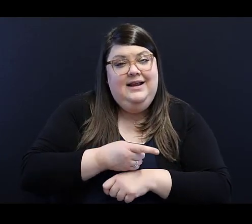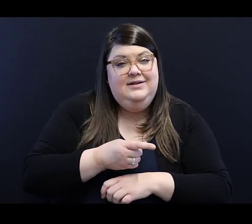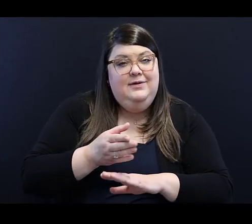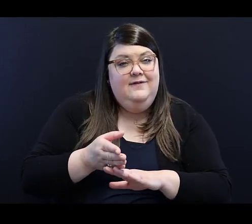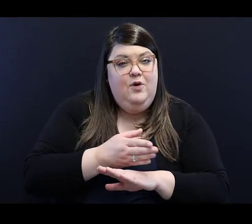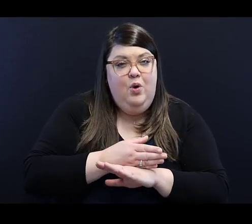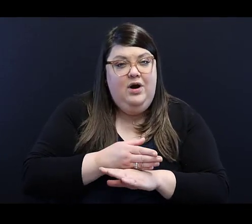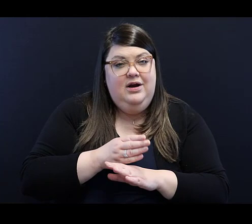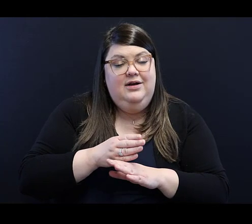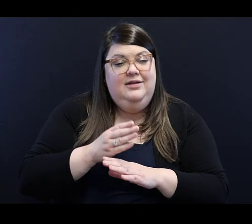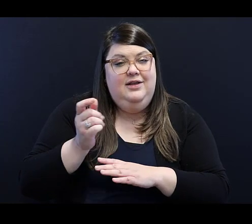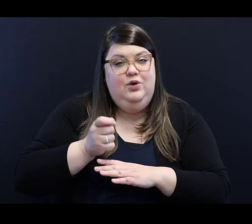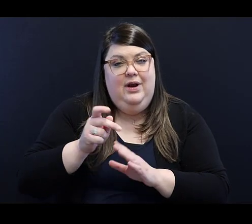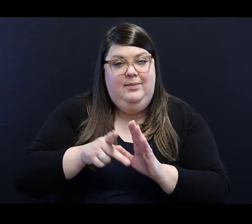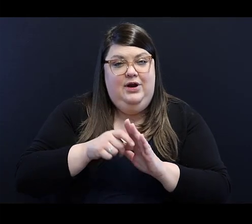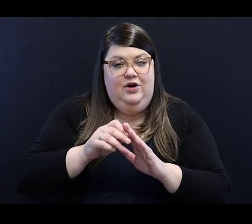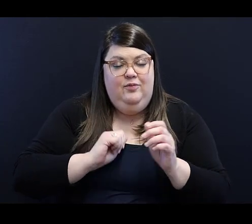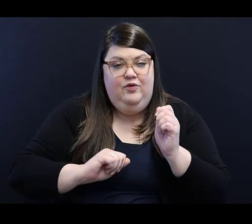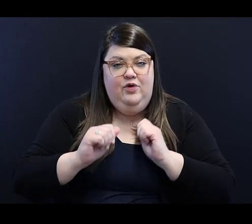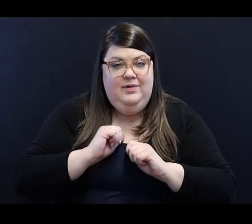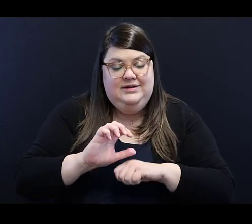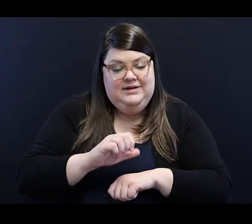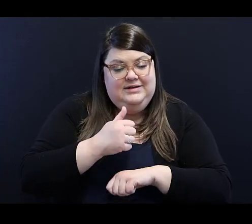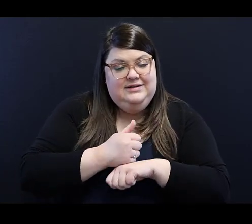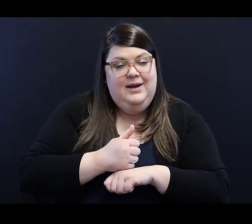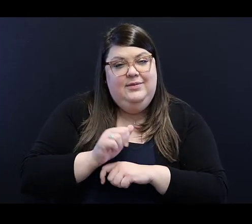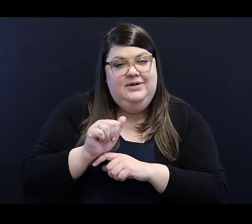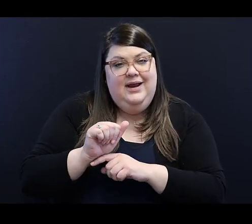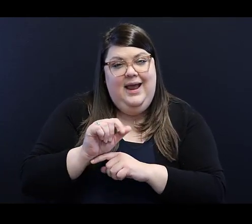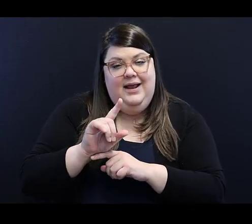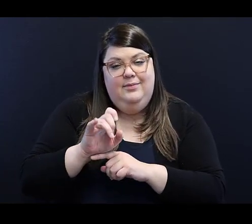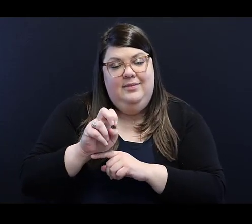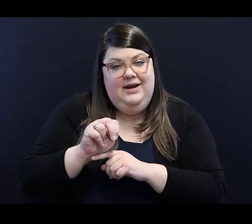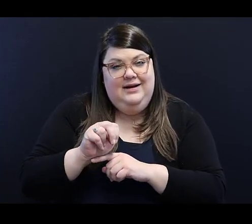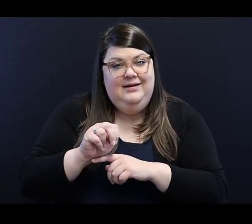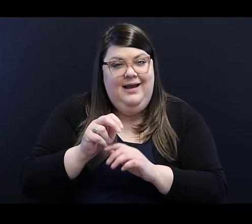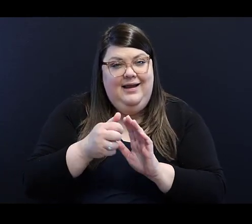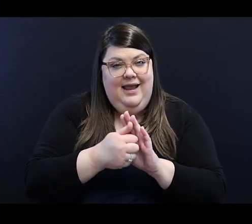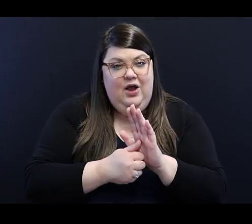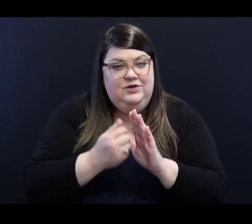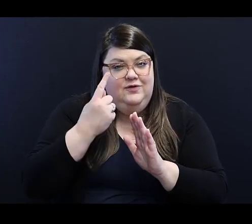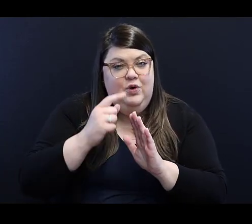period of performance, establish administrative accounts for the New Editions staff members that